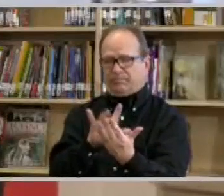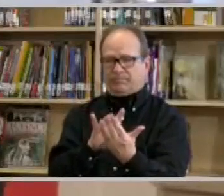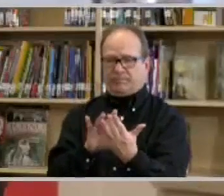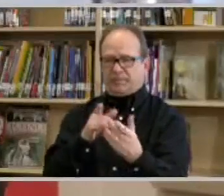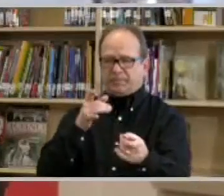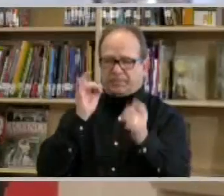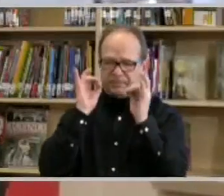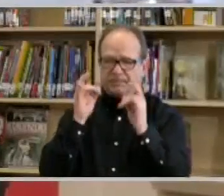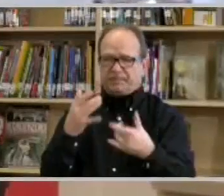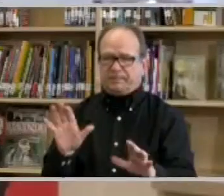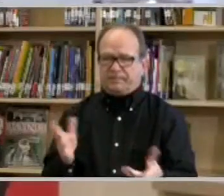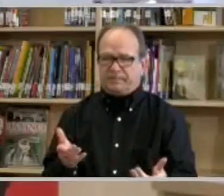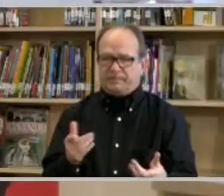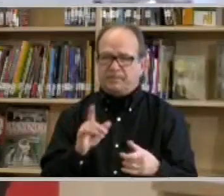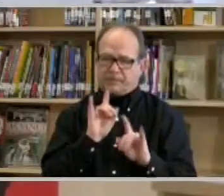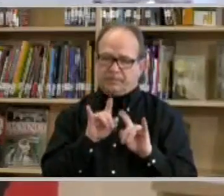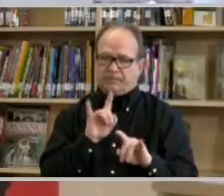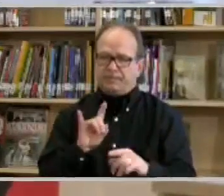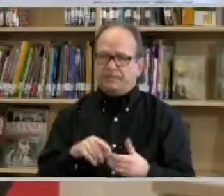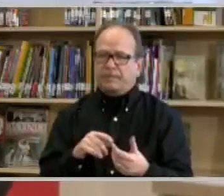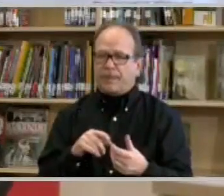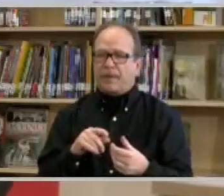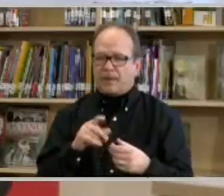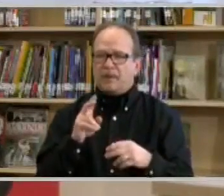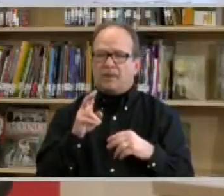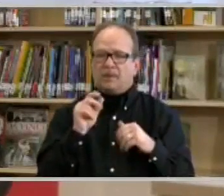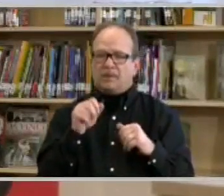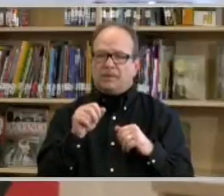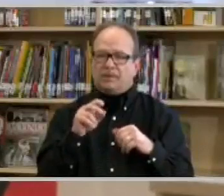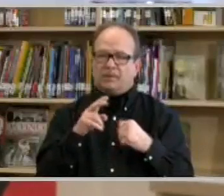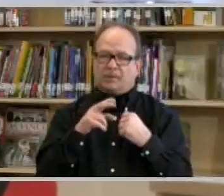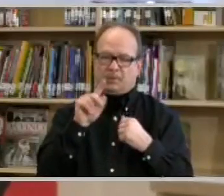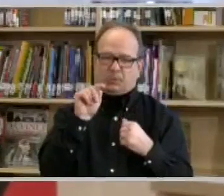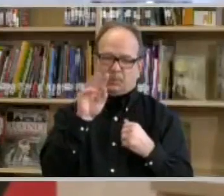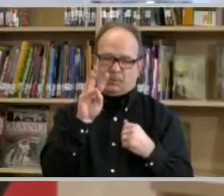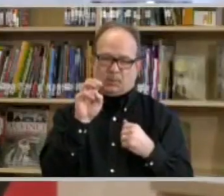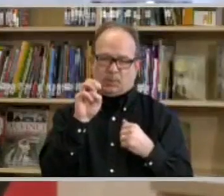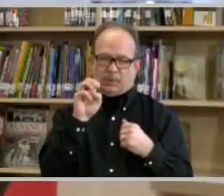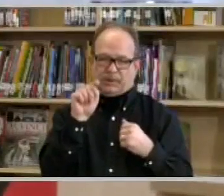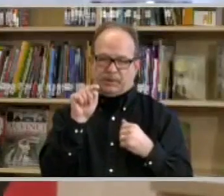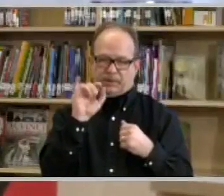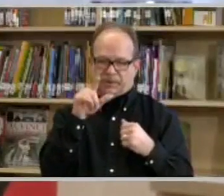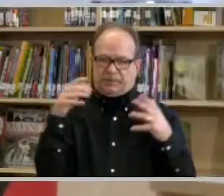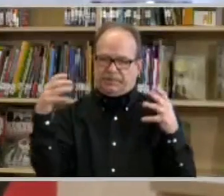PHONE IN ABOUT SEVEN ORE -- OR EIGHT MINUTES AND WE SHOULD